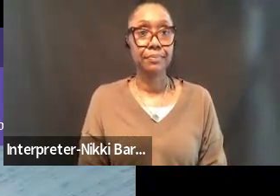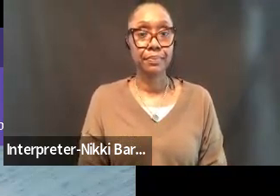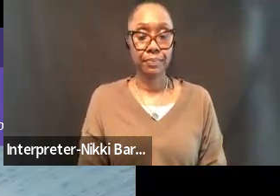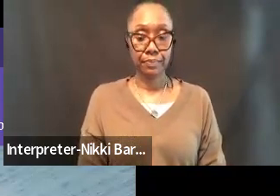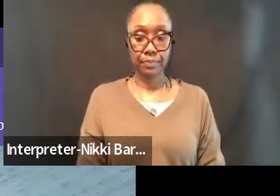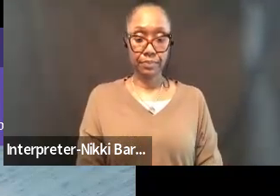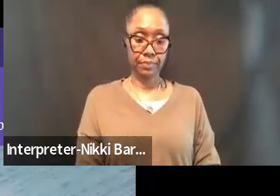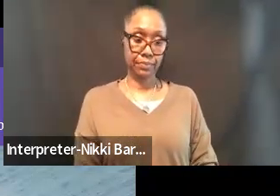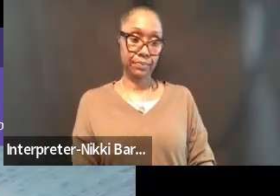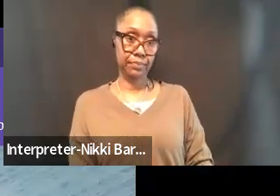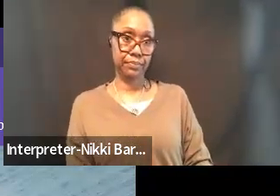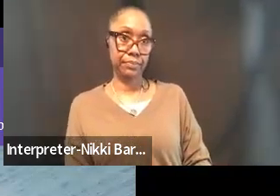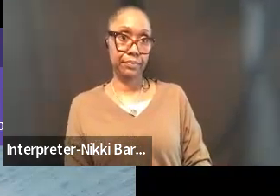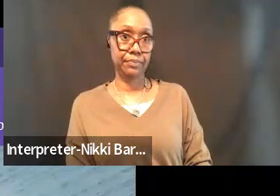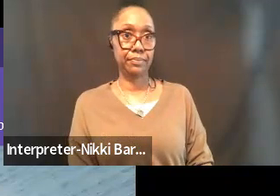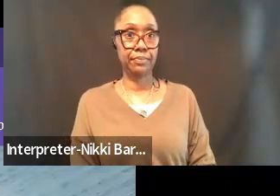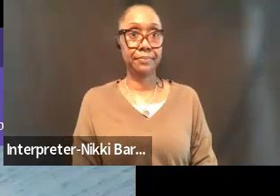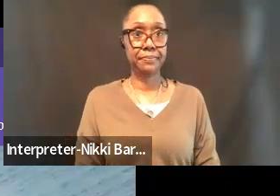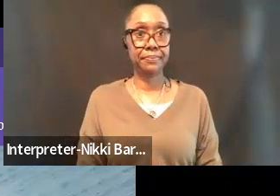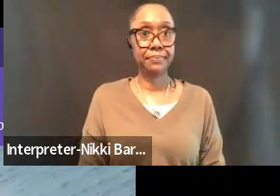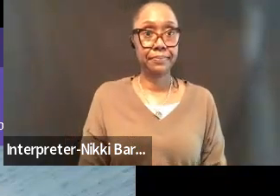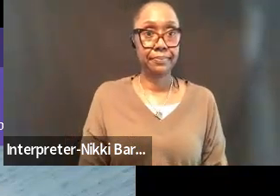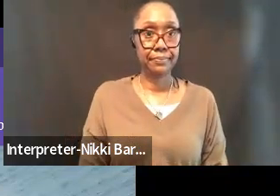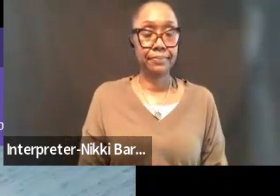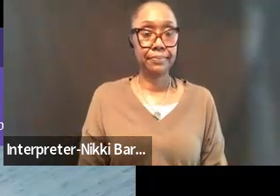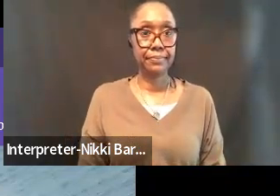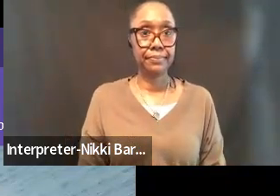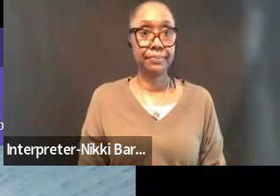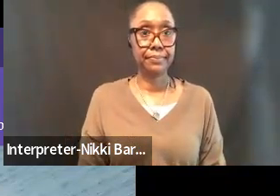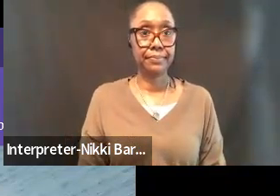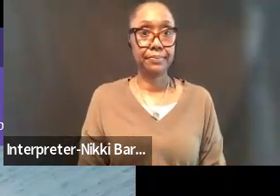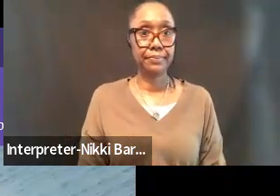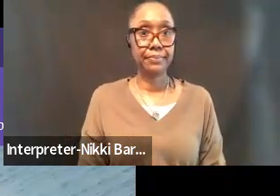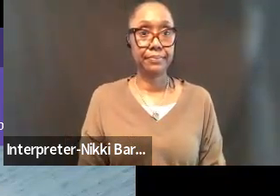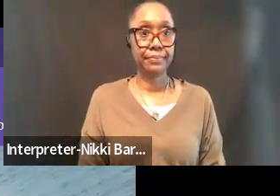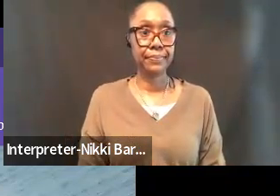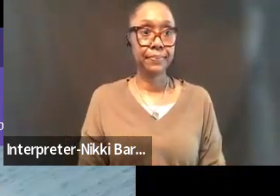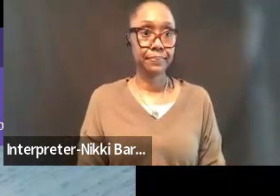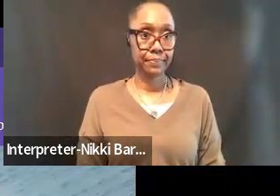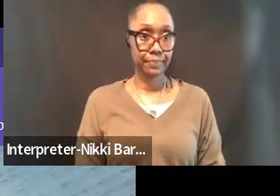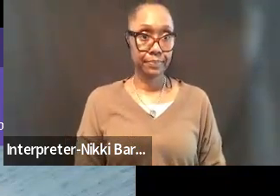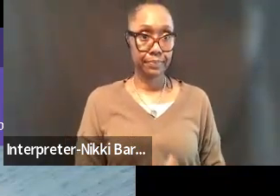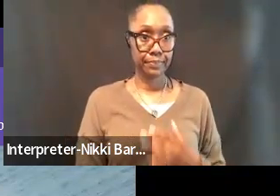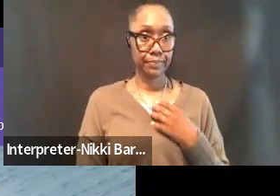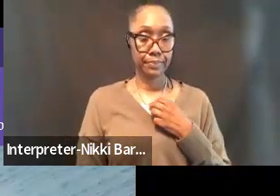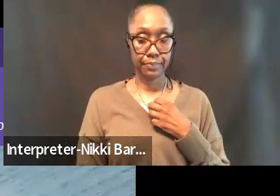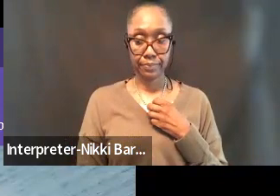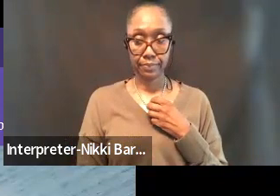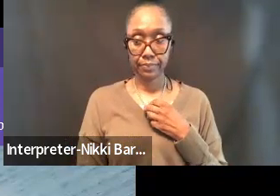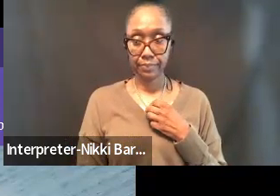Learn. Work and get things done. But when a disability makes it hard to do something we'd like to do.